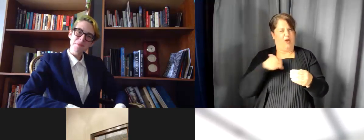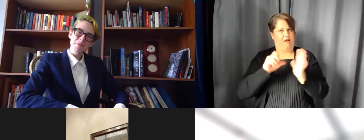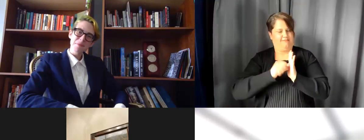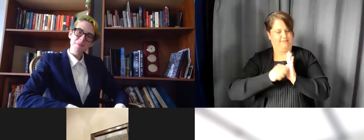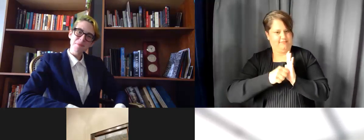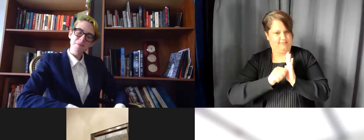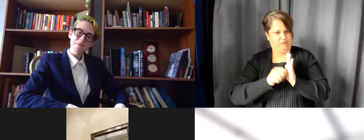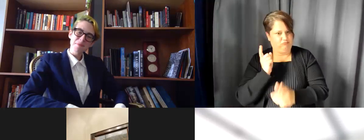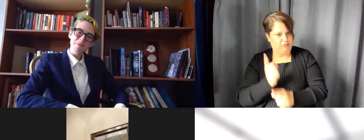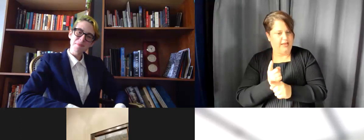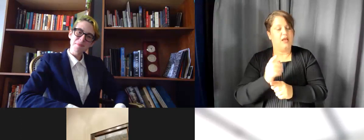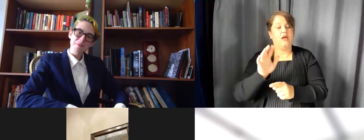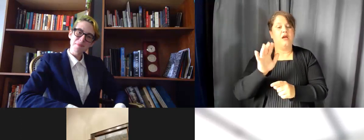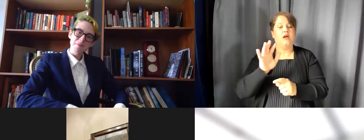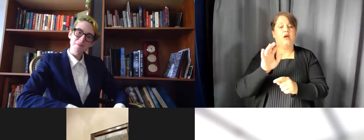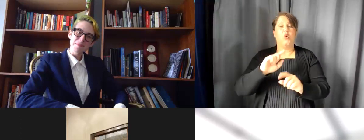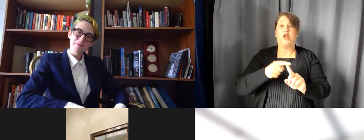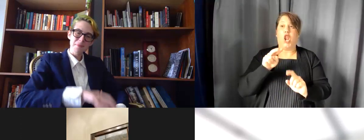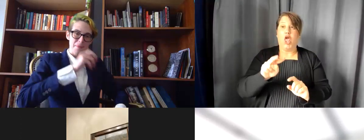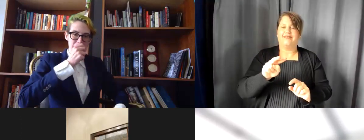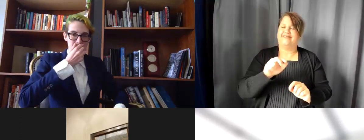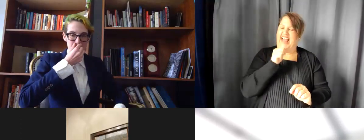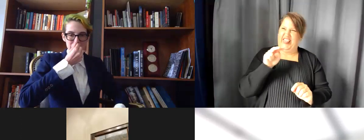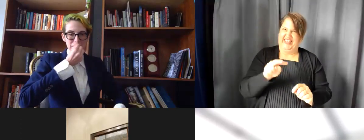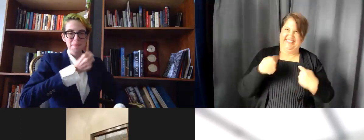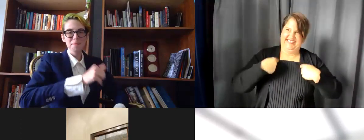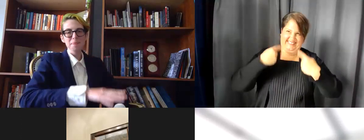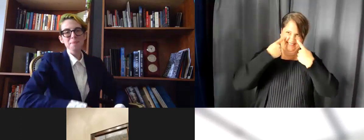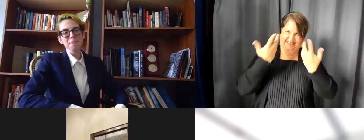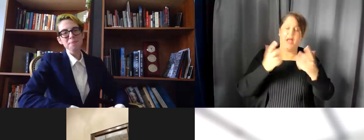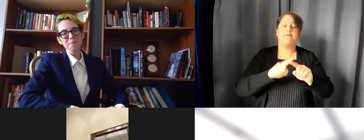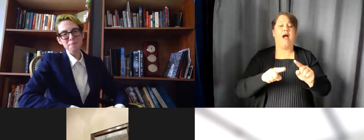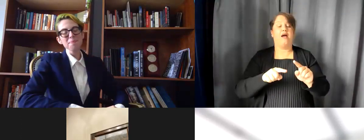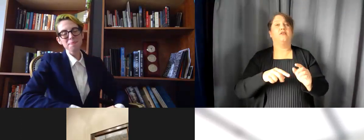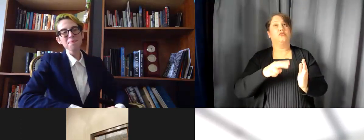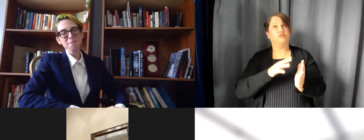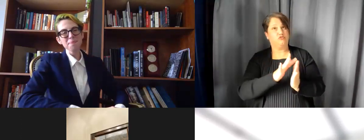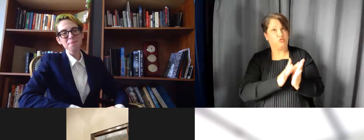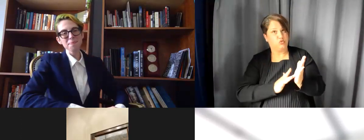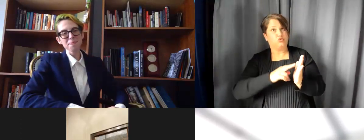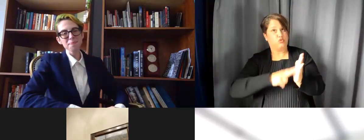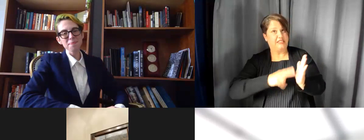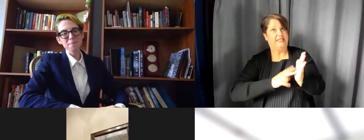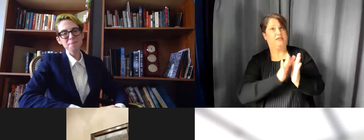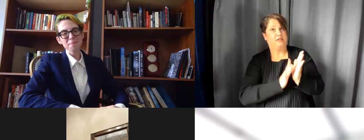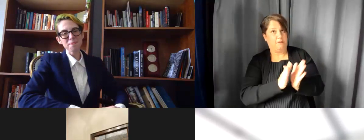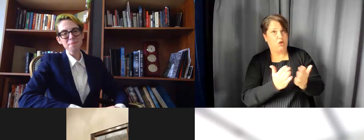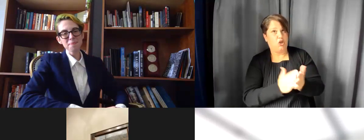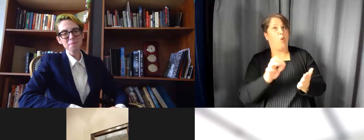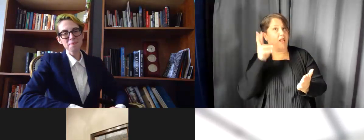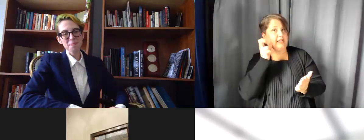Grace: looking well, not looking, but reading this book and listening to it again. I had those moments where I was like. Yeah.